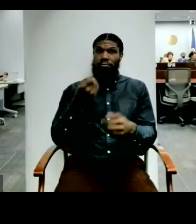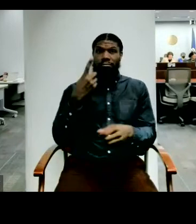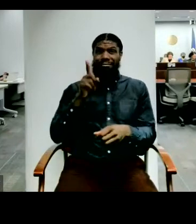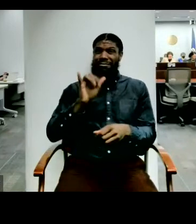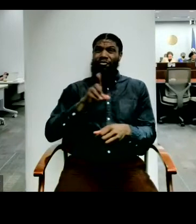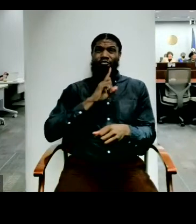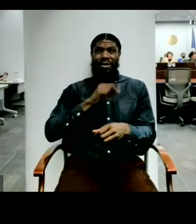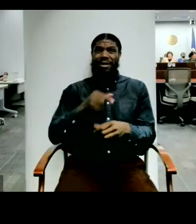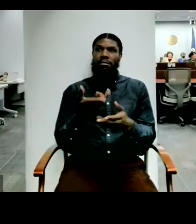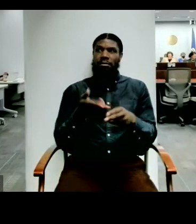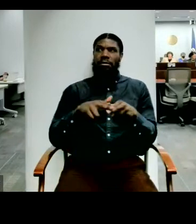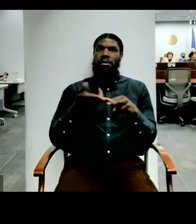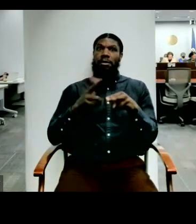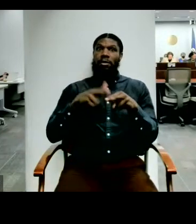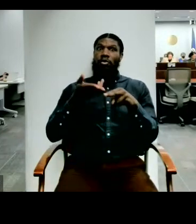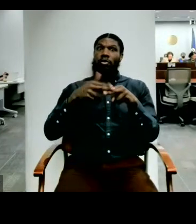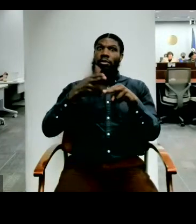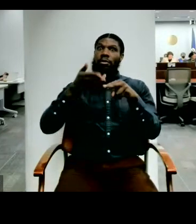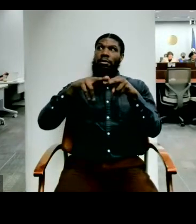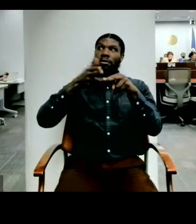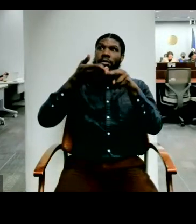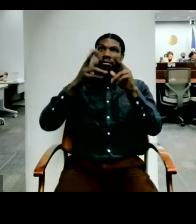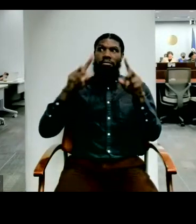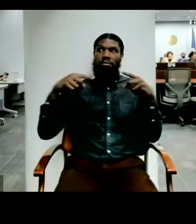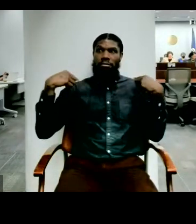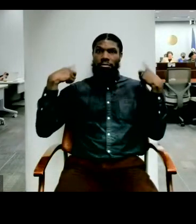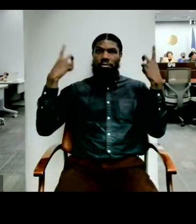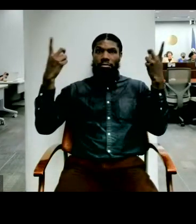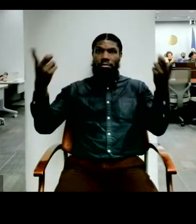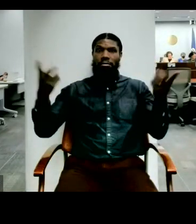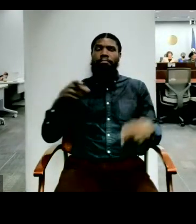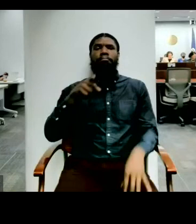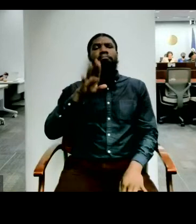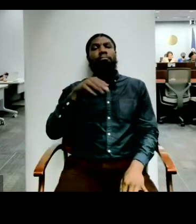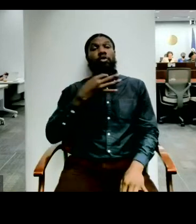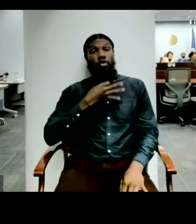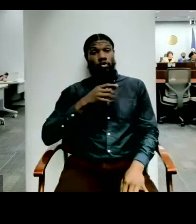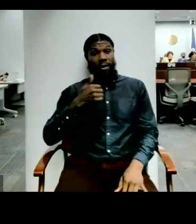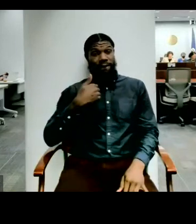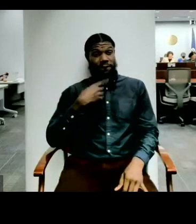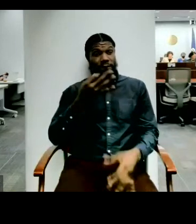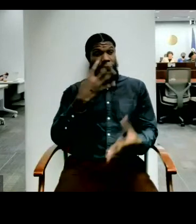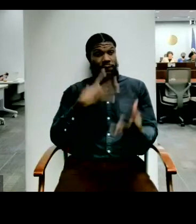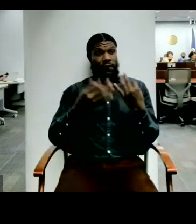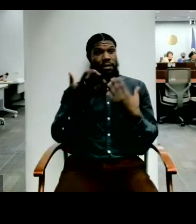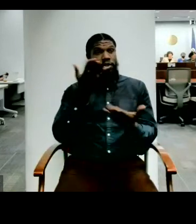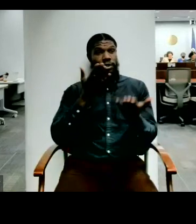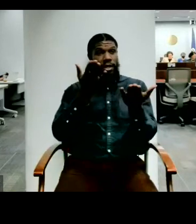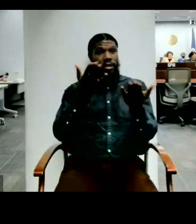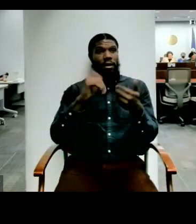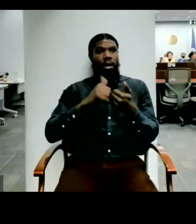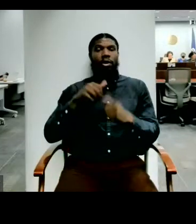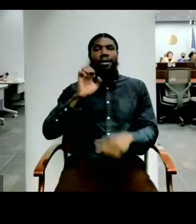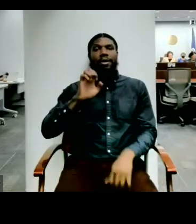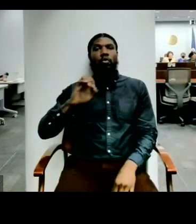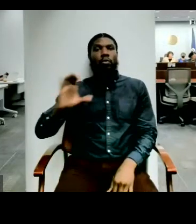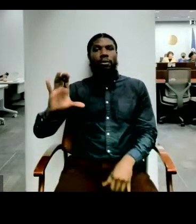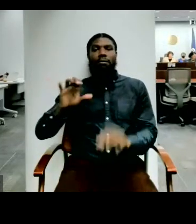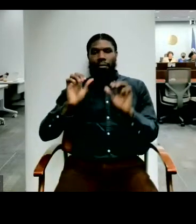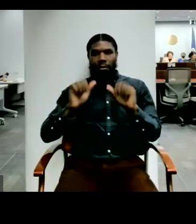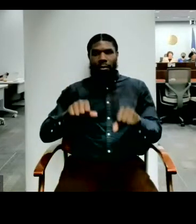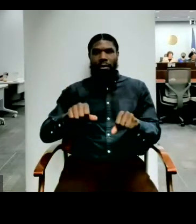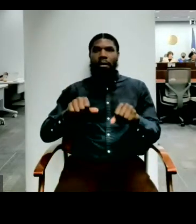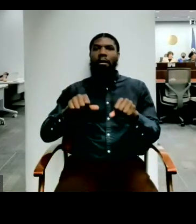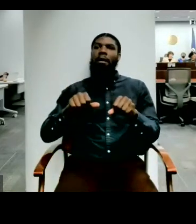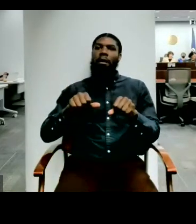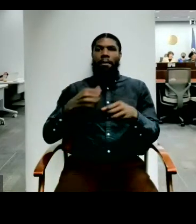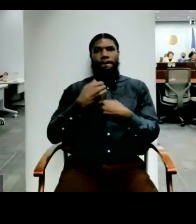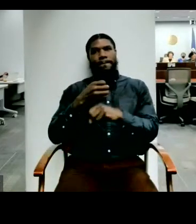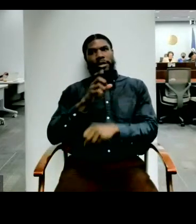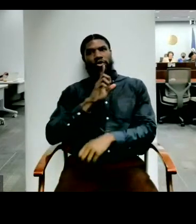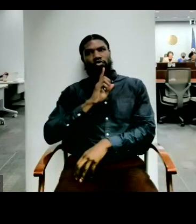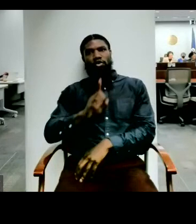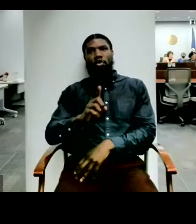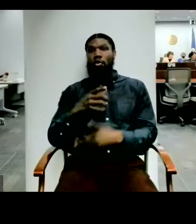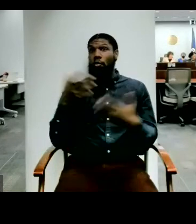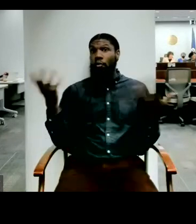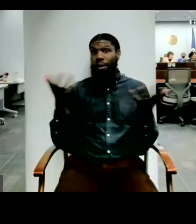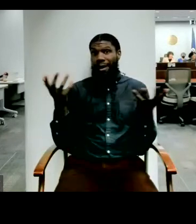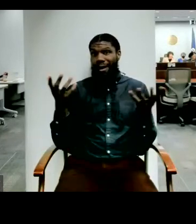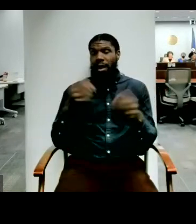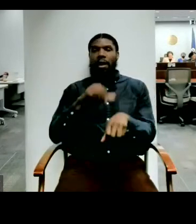Do you have suggestions for how EEOC can best ensure that employers understand